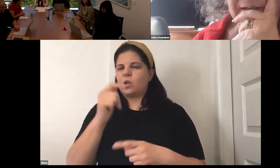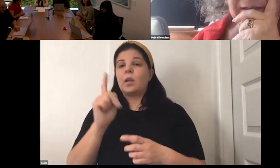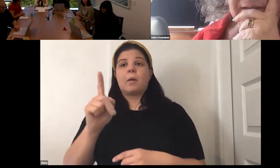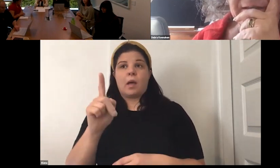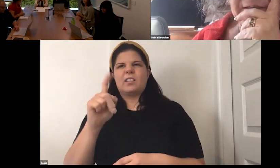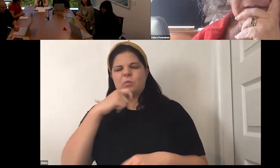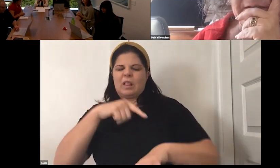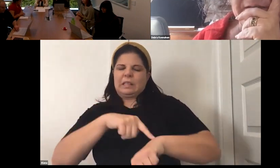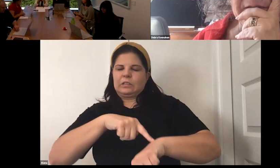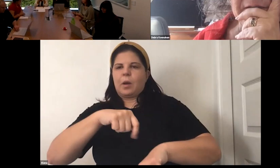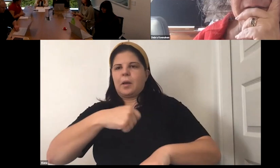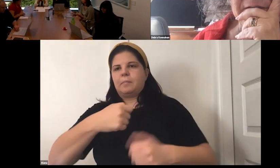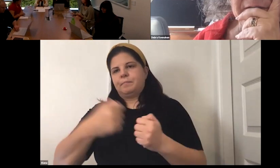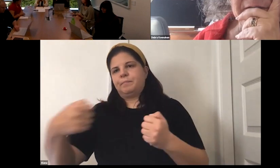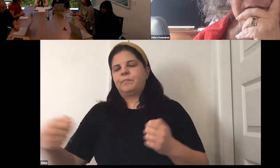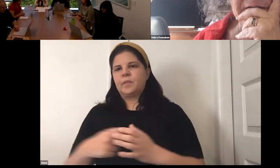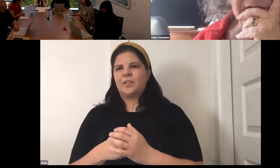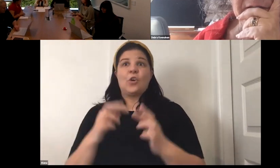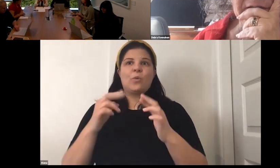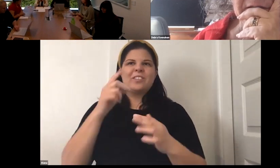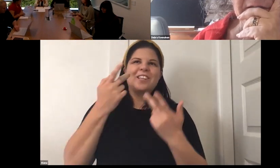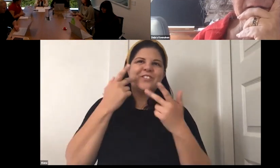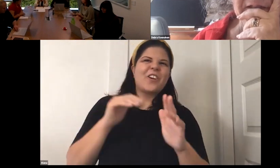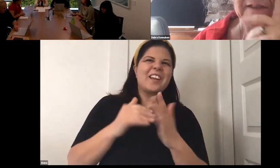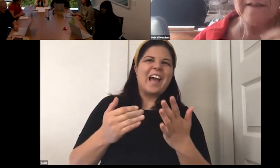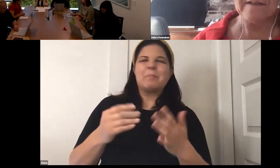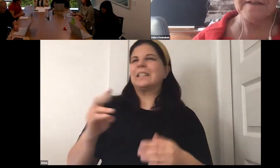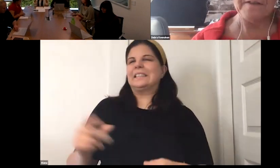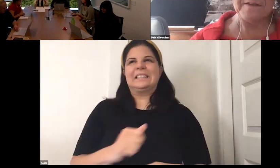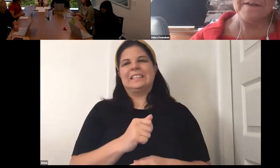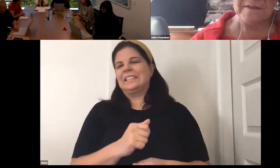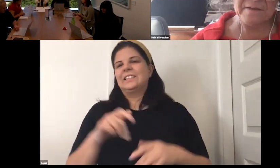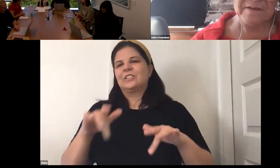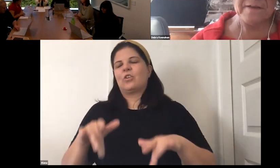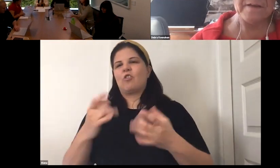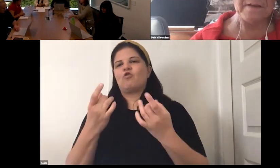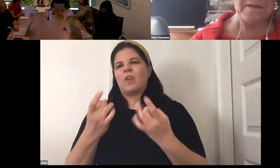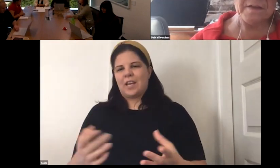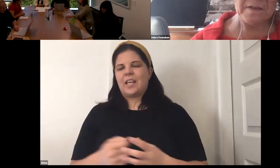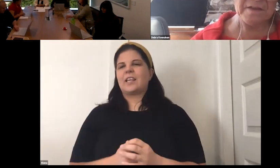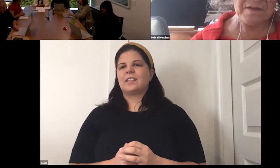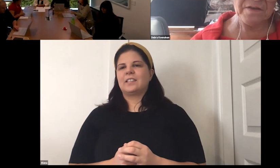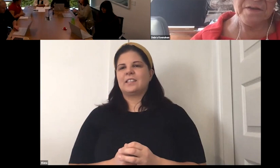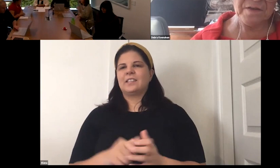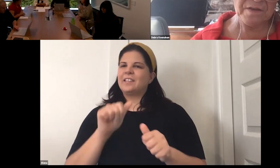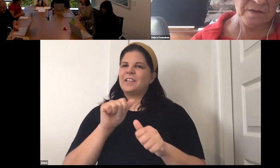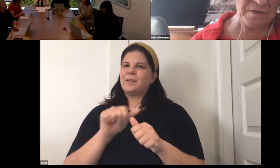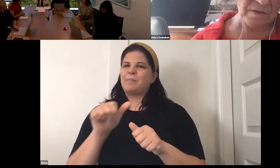Wish we could show you to it today but we thought we'd leave it as a special prize and